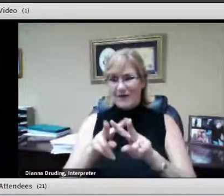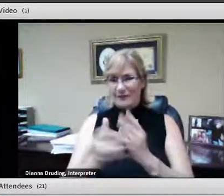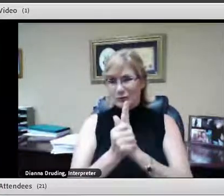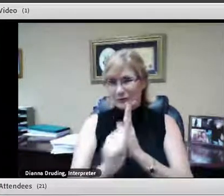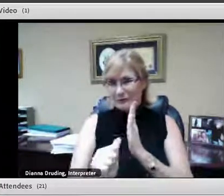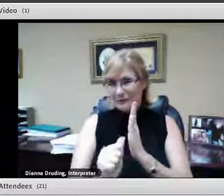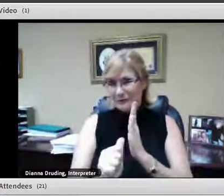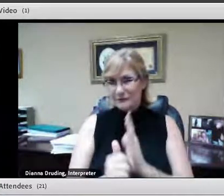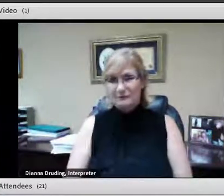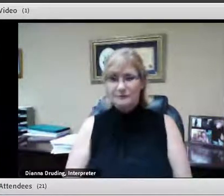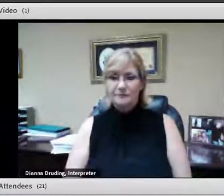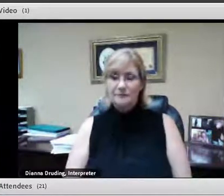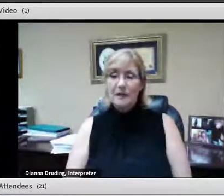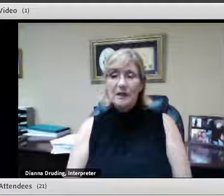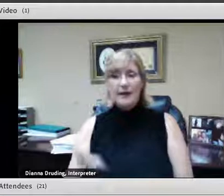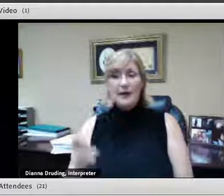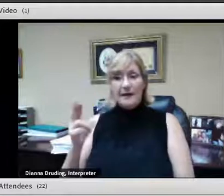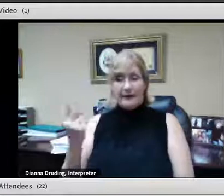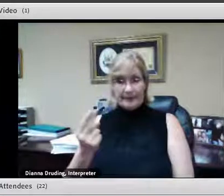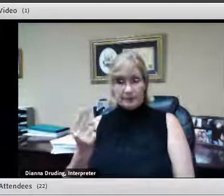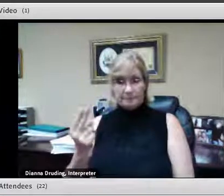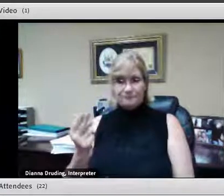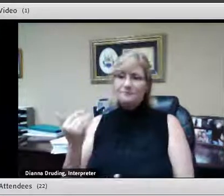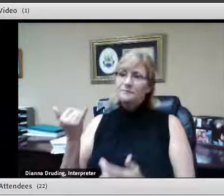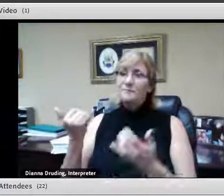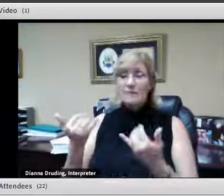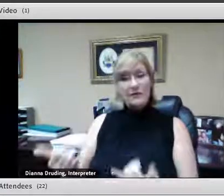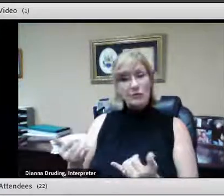Hilary: So, this is where we like to get everyone participating,